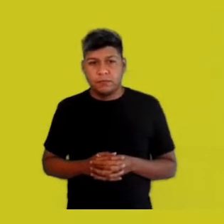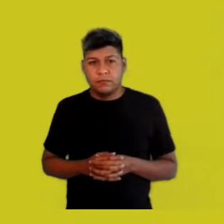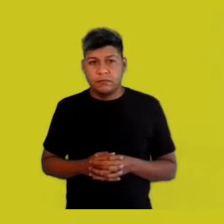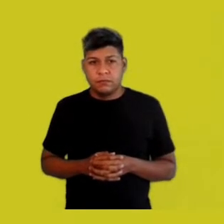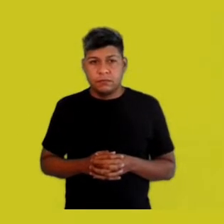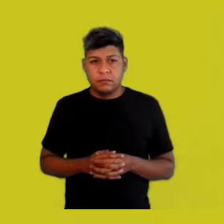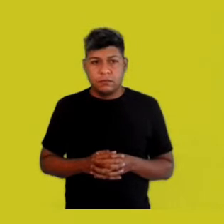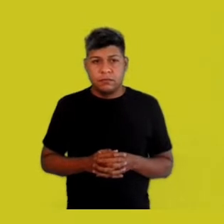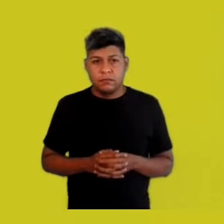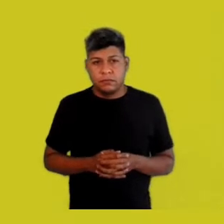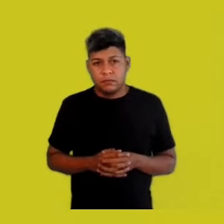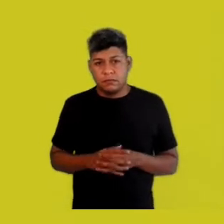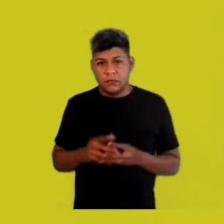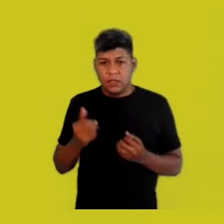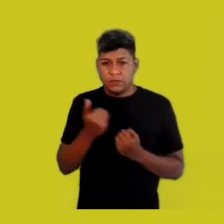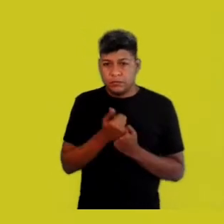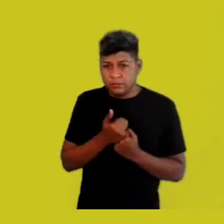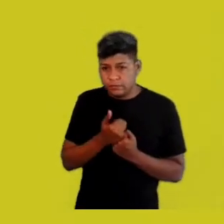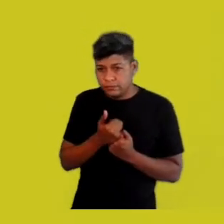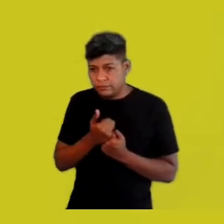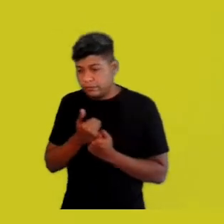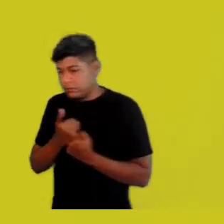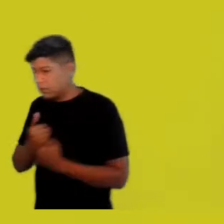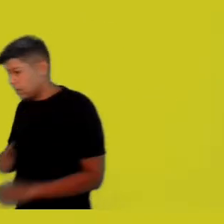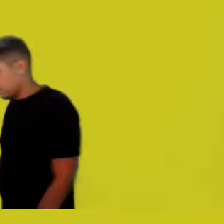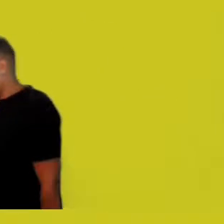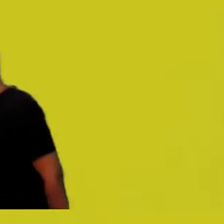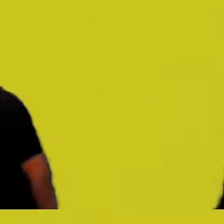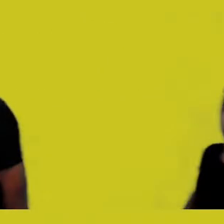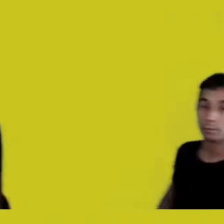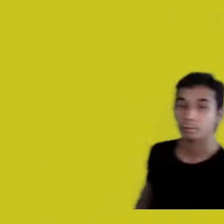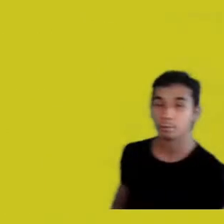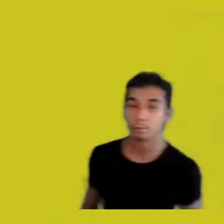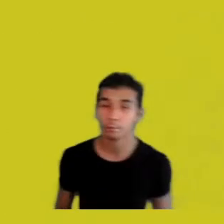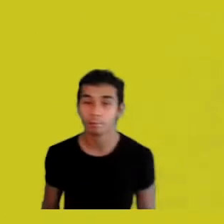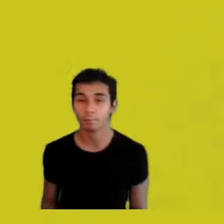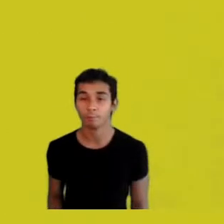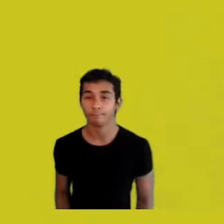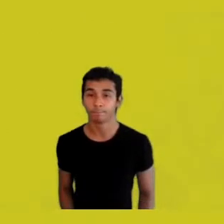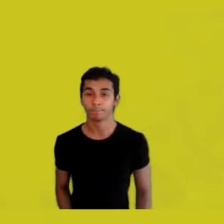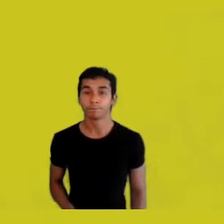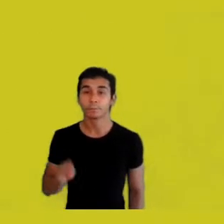Tiganá, would you like to say something, comment anything?